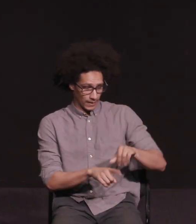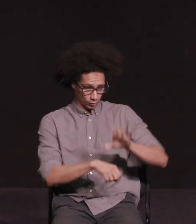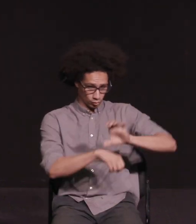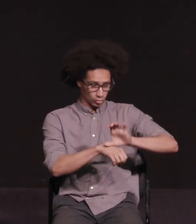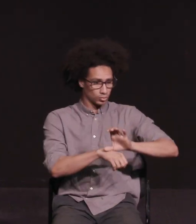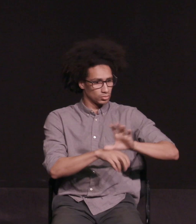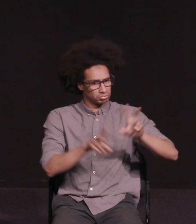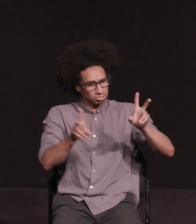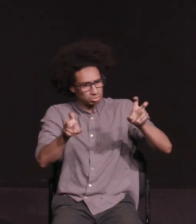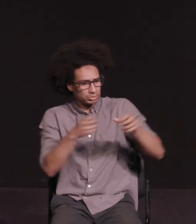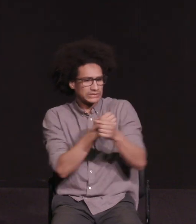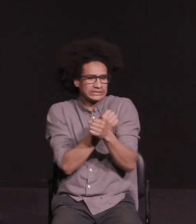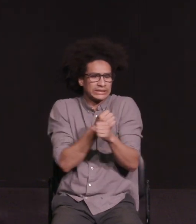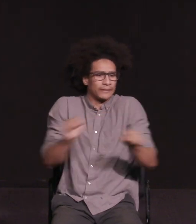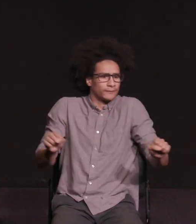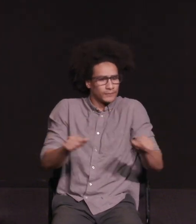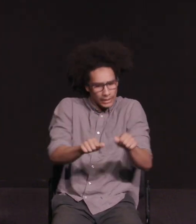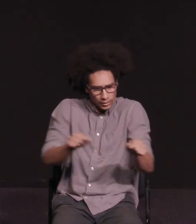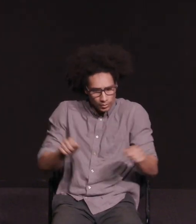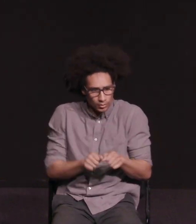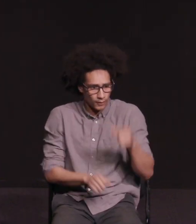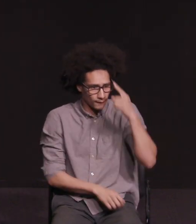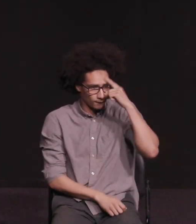publications, for every effort to remove the religious and